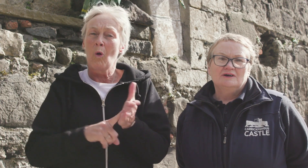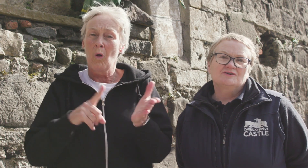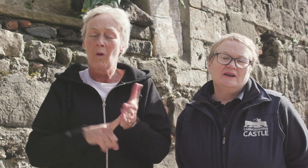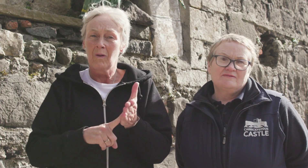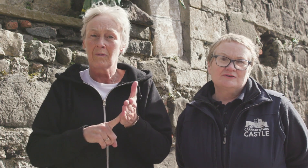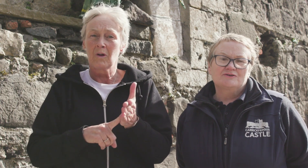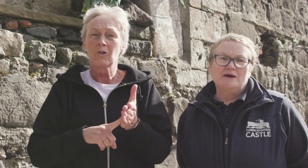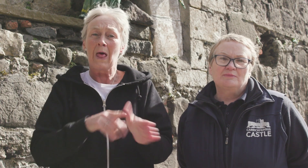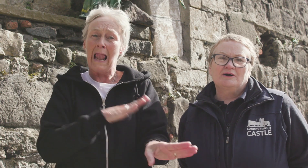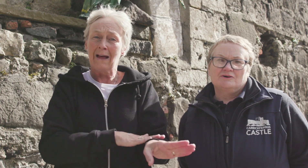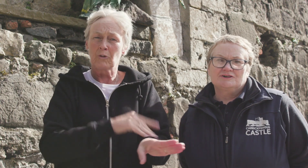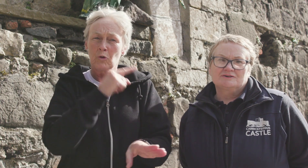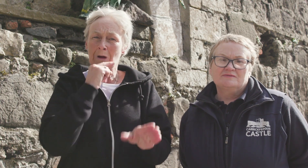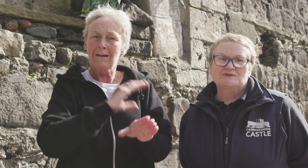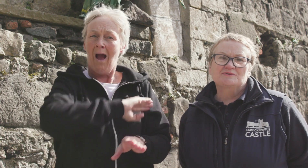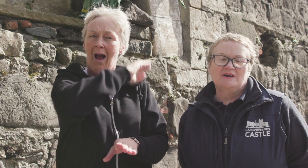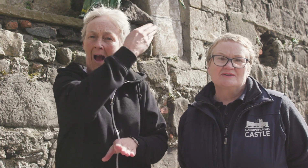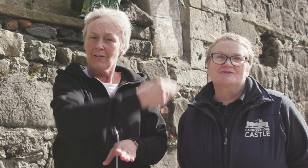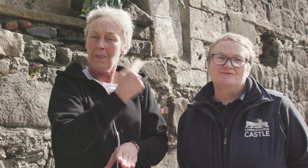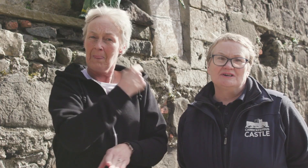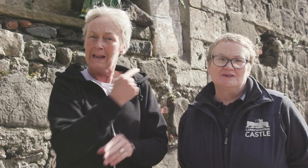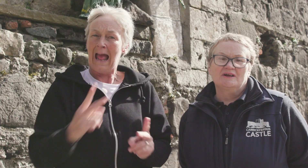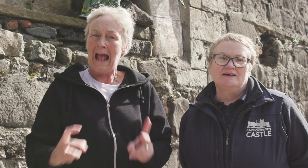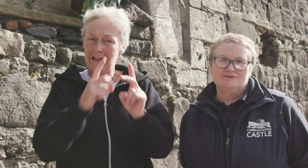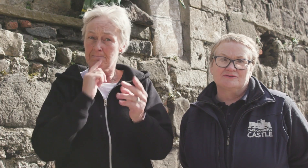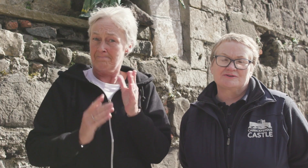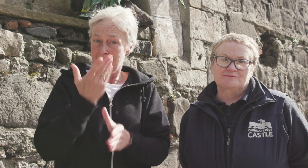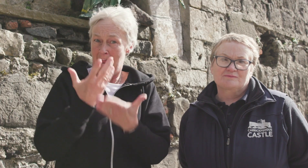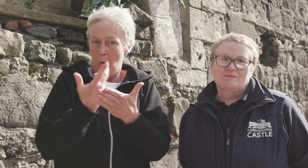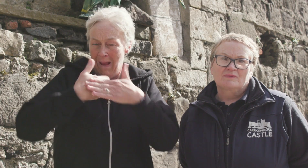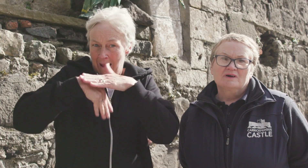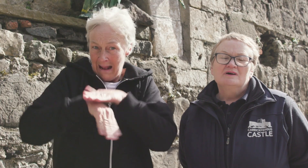and to the left, there's a red brick arch. This was the Castle's original entrance.